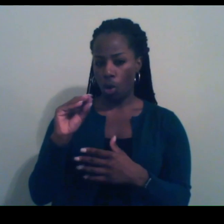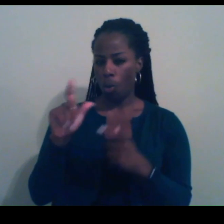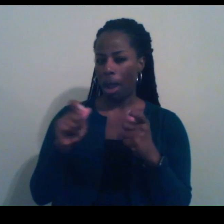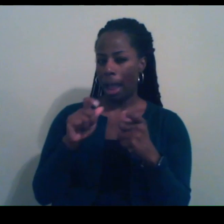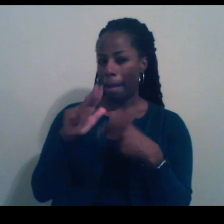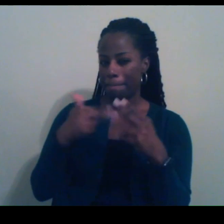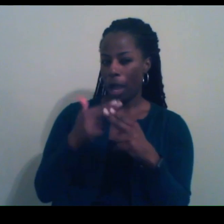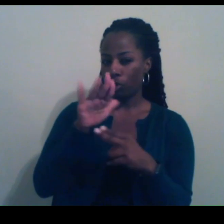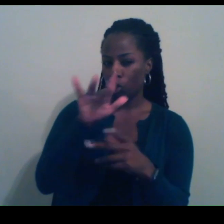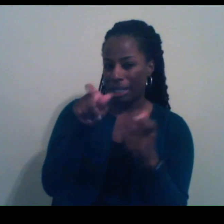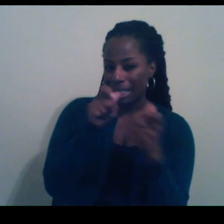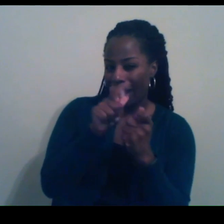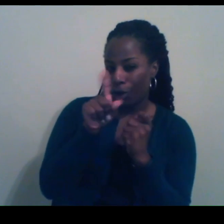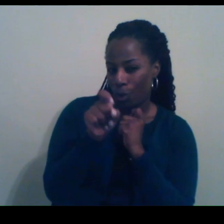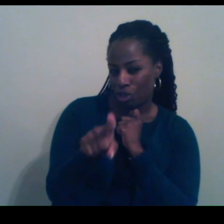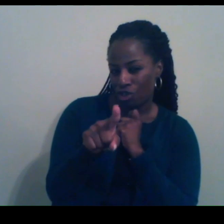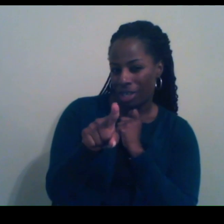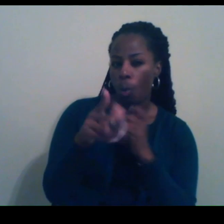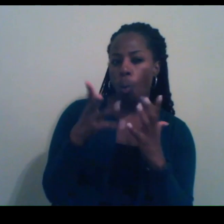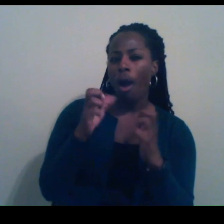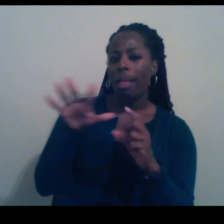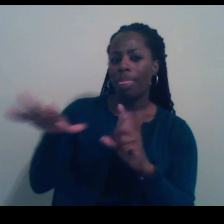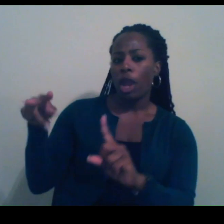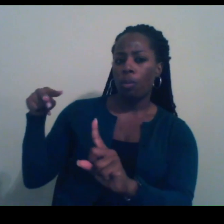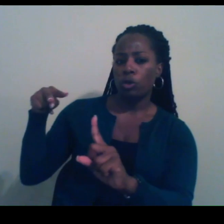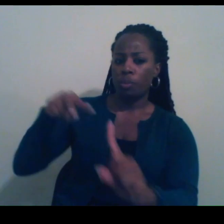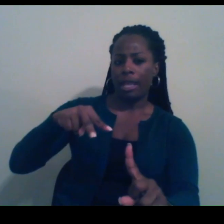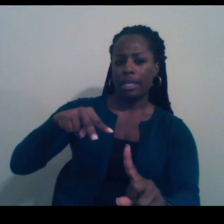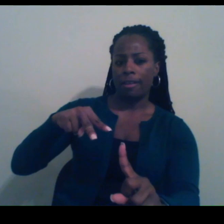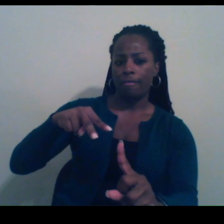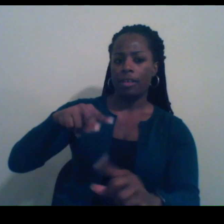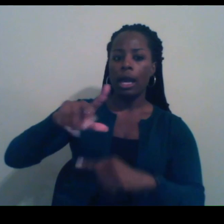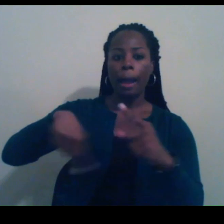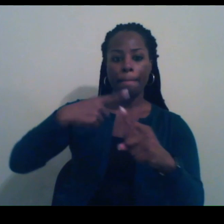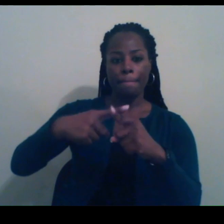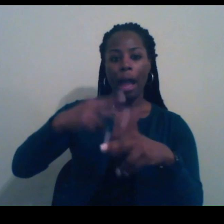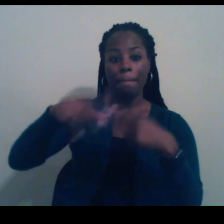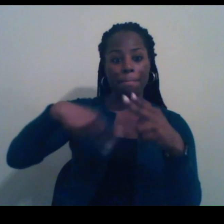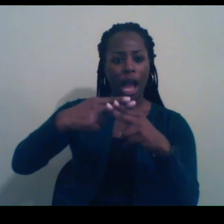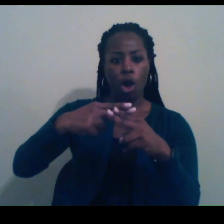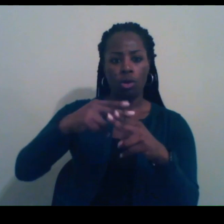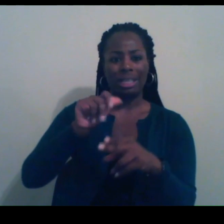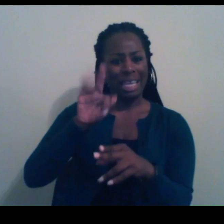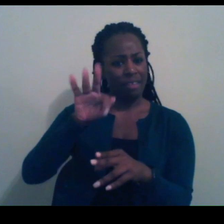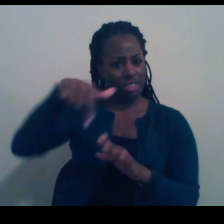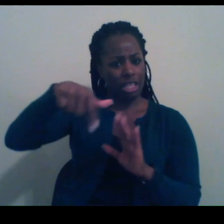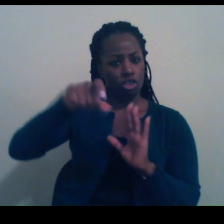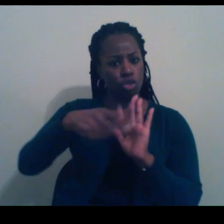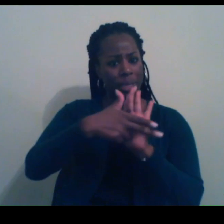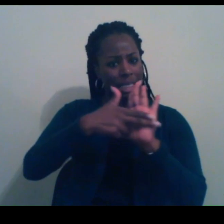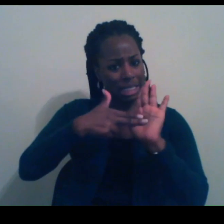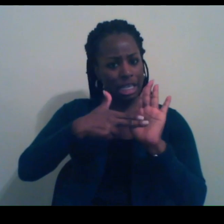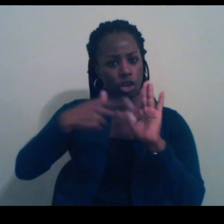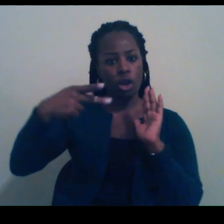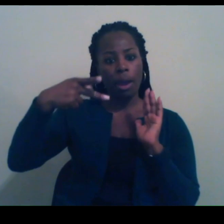get a sense of their thinking how they're assessing the designation of pandemic status and I'll let them fully speak for themselves but right at the